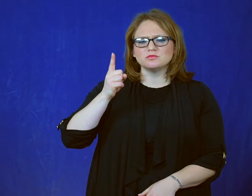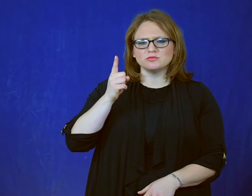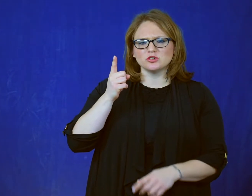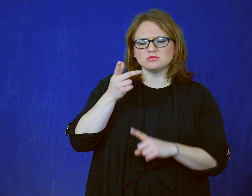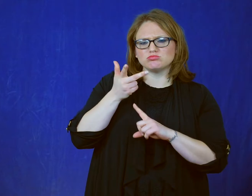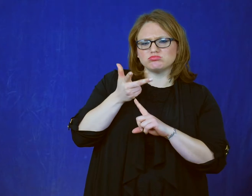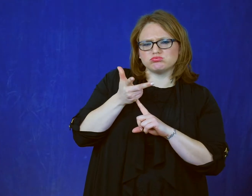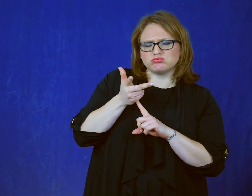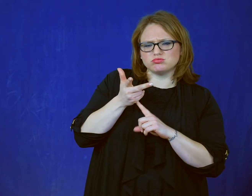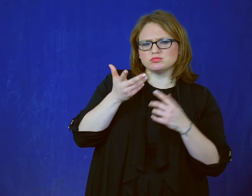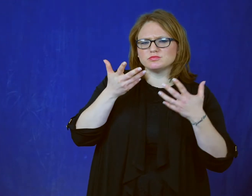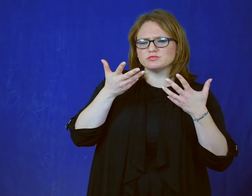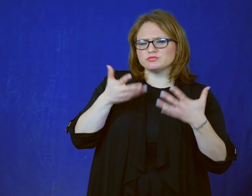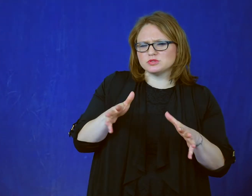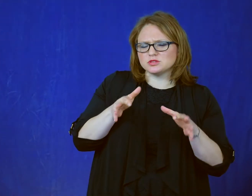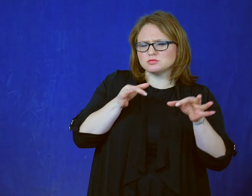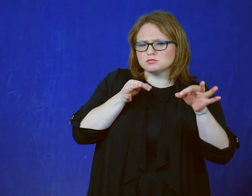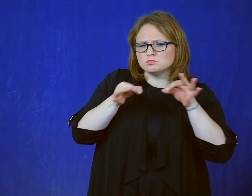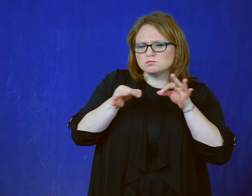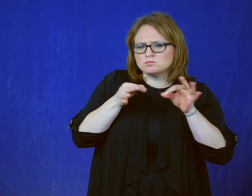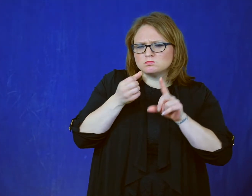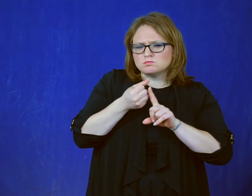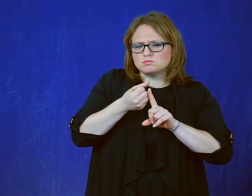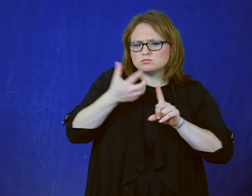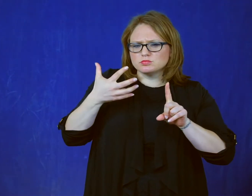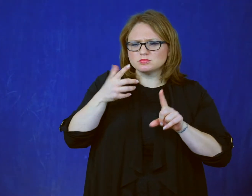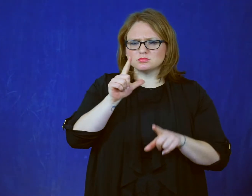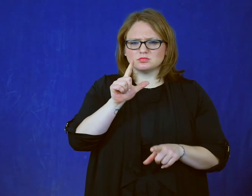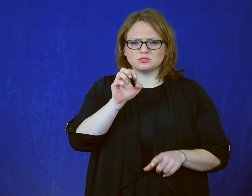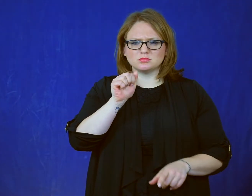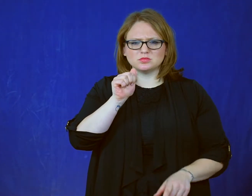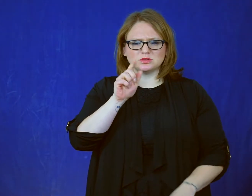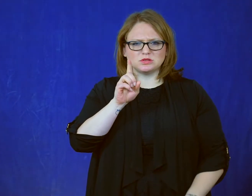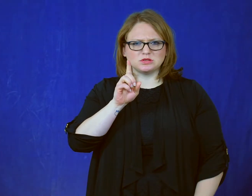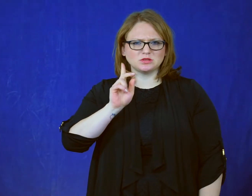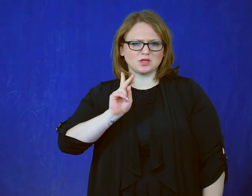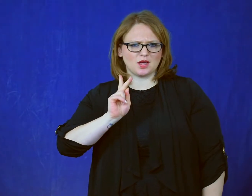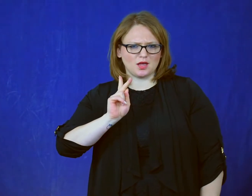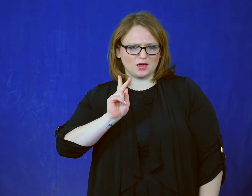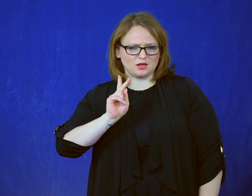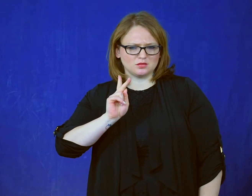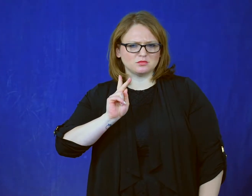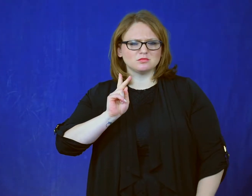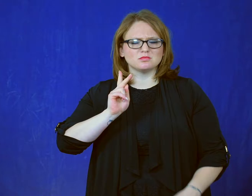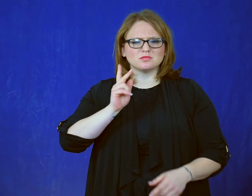In the first video, we explained about the national LEAD-K efforts and